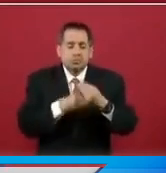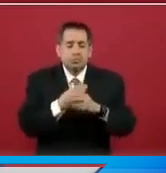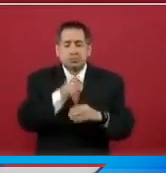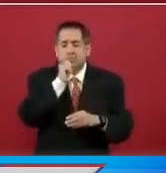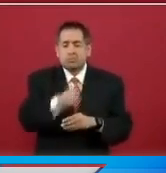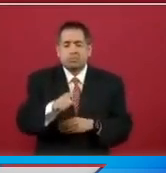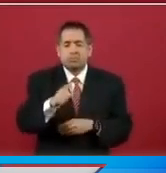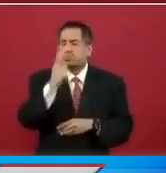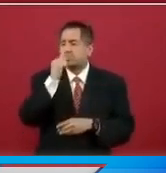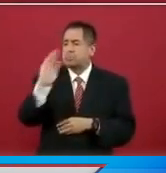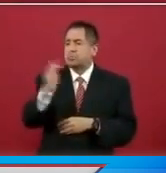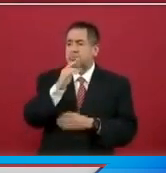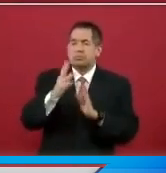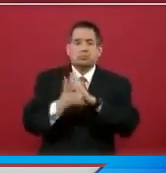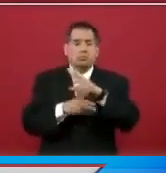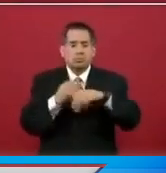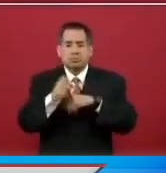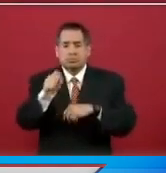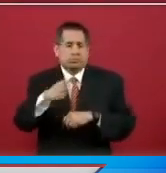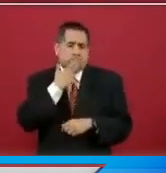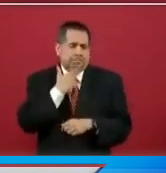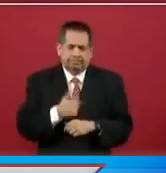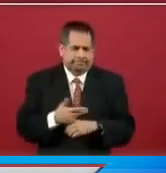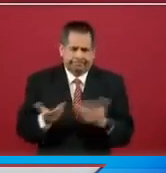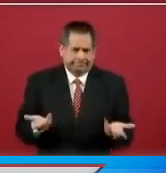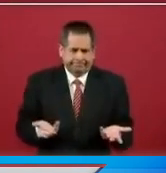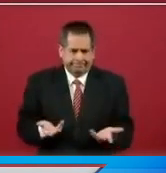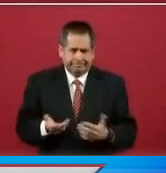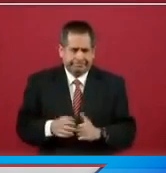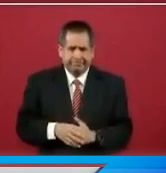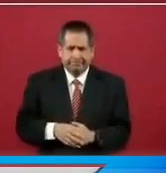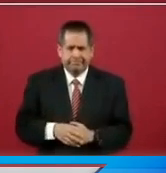considers the creation of this National Guard to guarantee security in the country